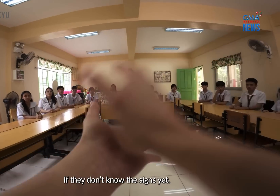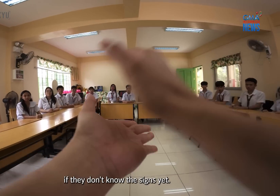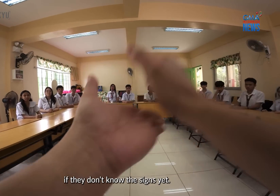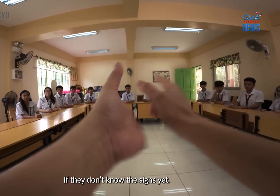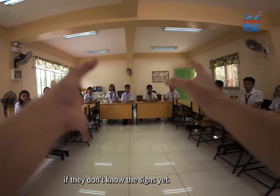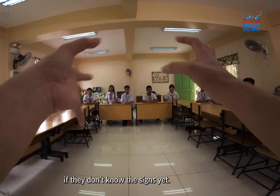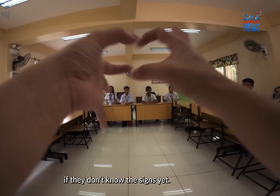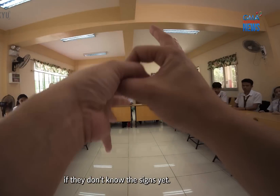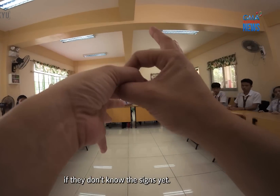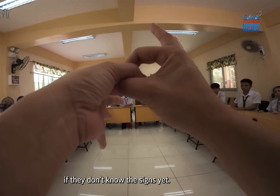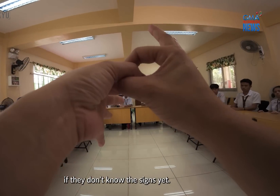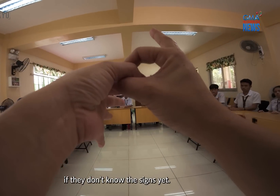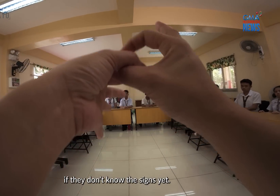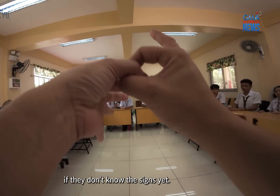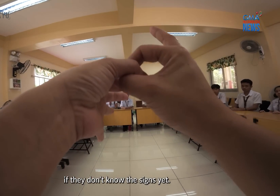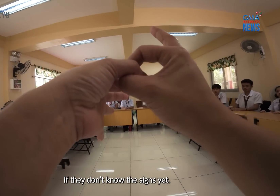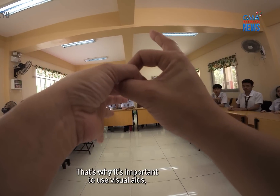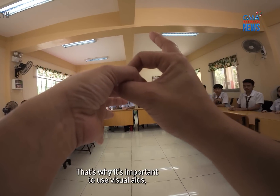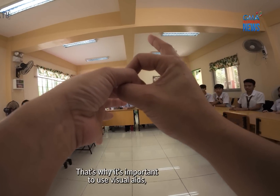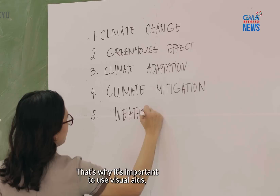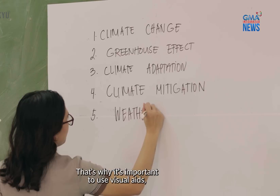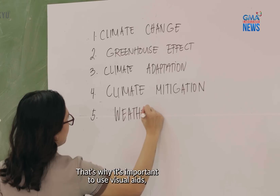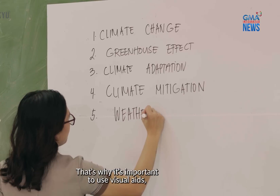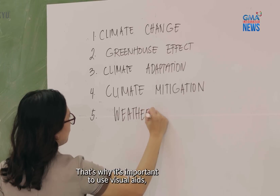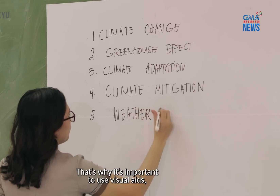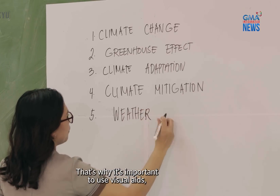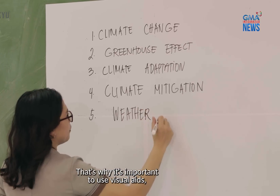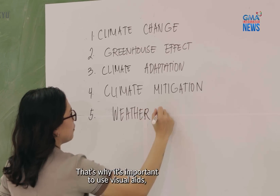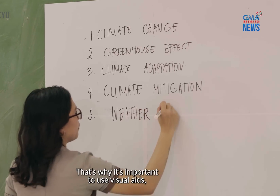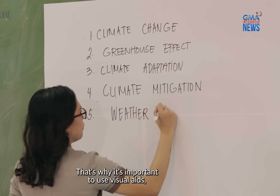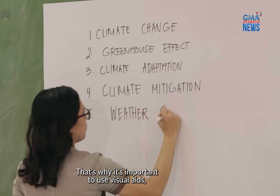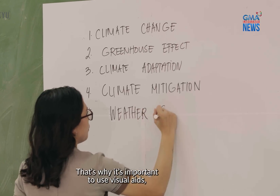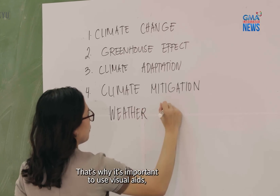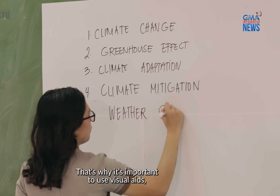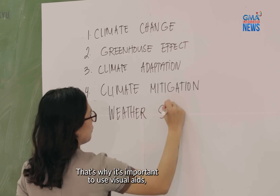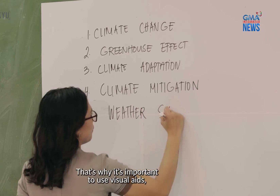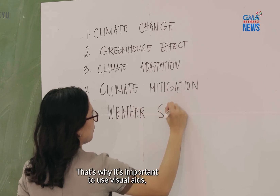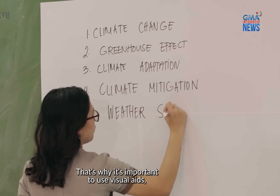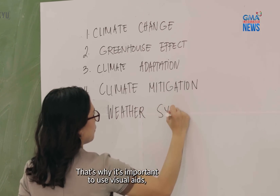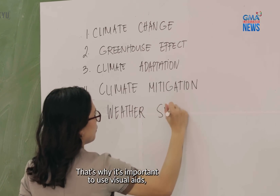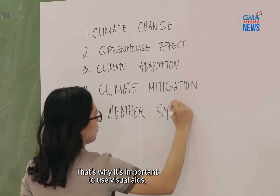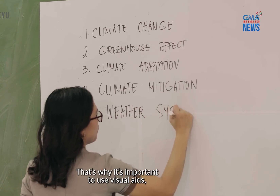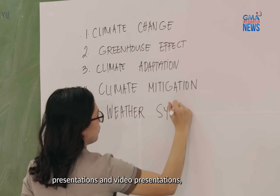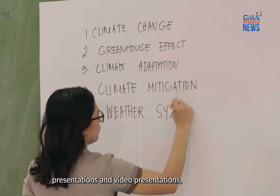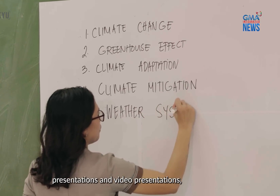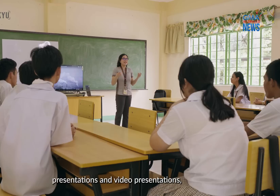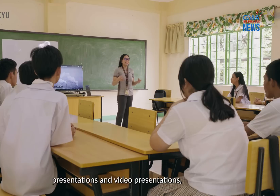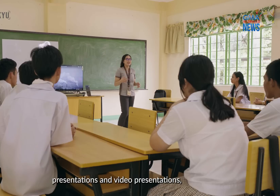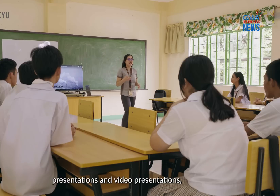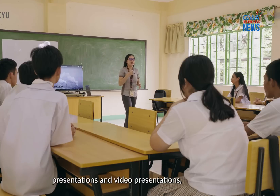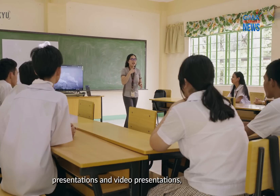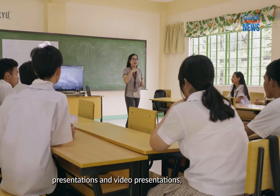You’ll wonder how they’ll understand what you want to say